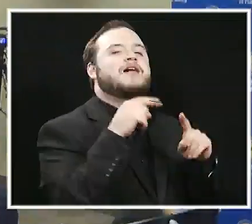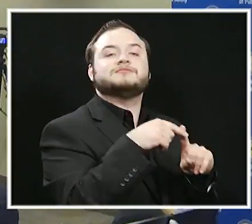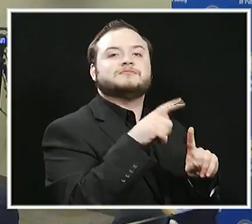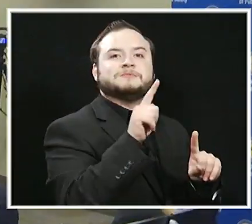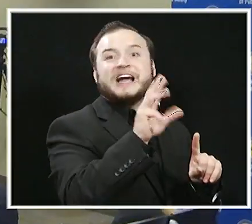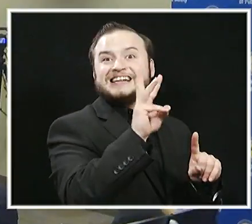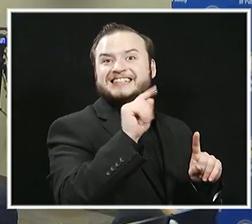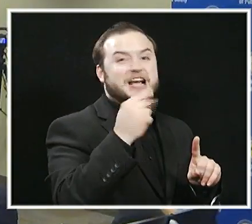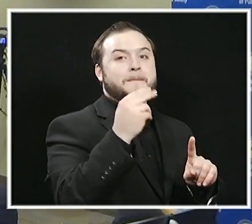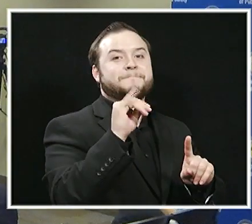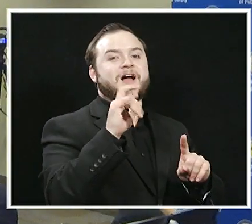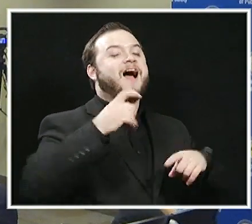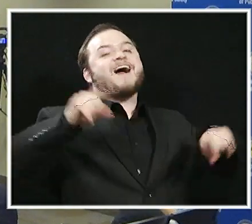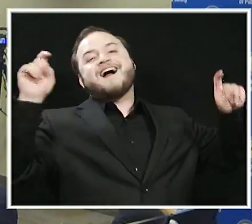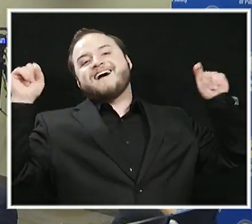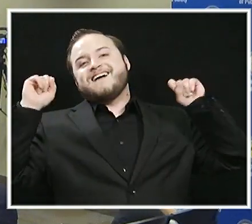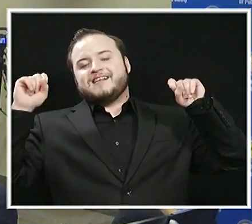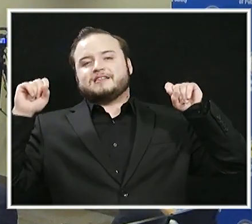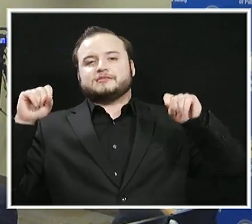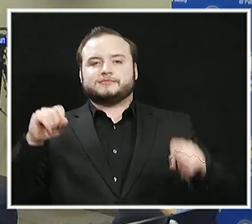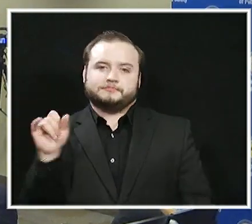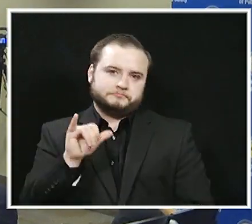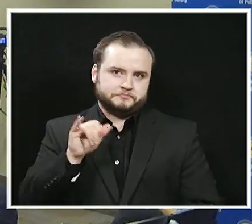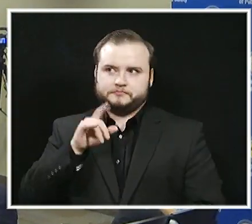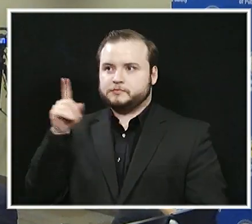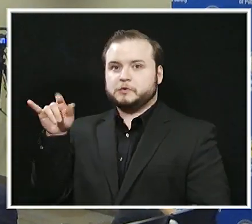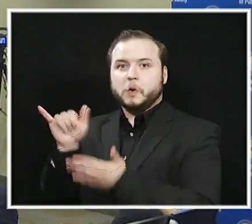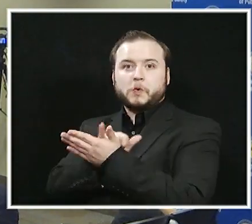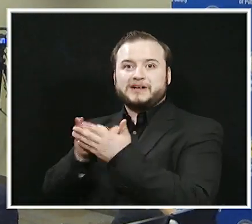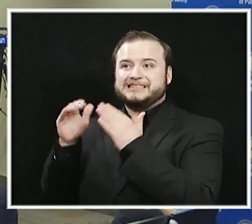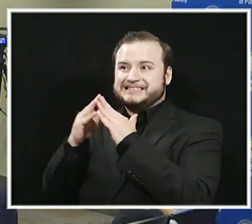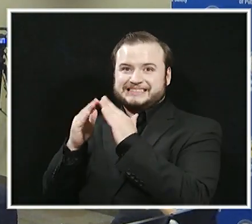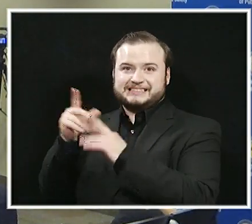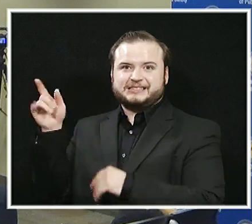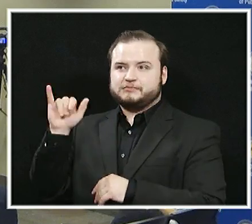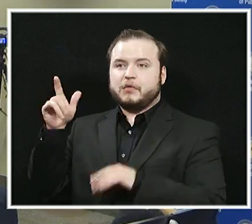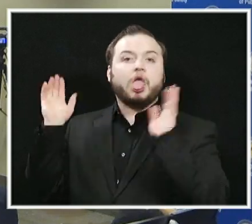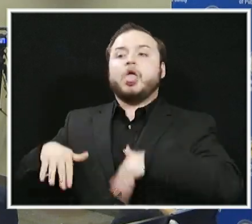and it did what it did in Worthington. You make a mistake, it happens, what happens in New